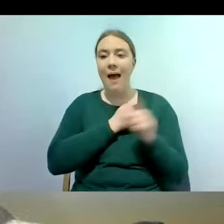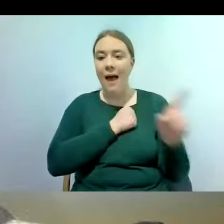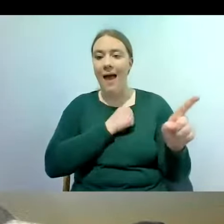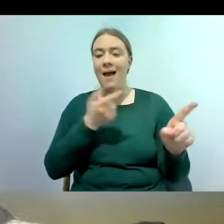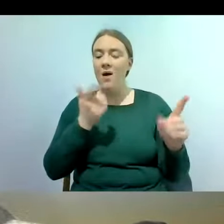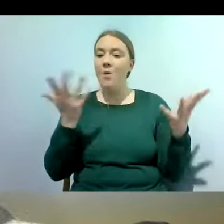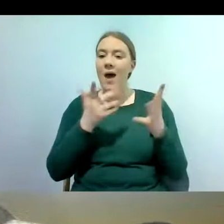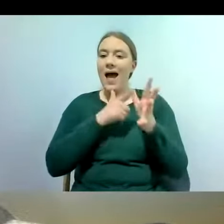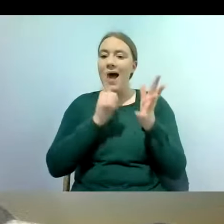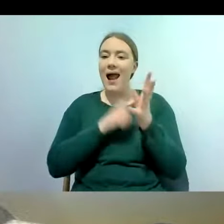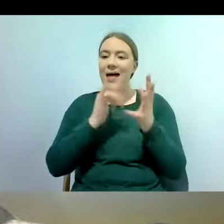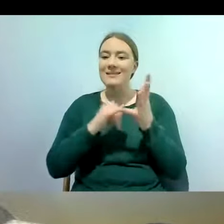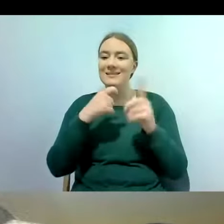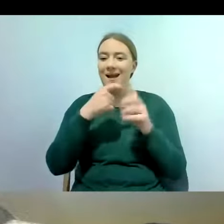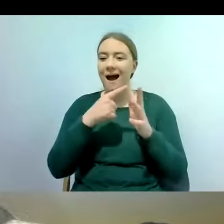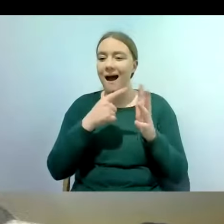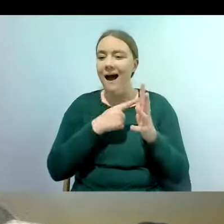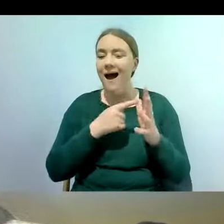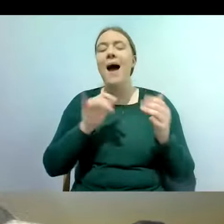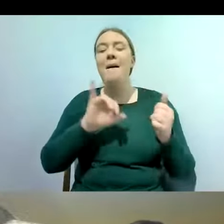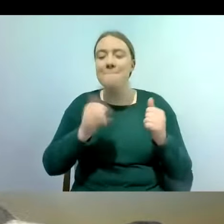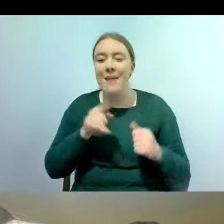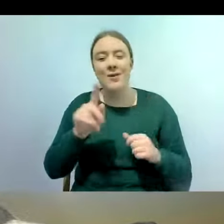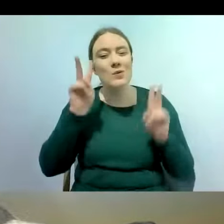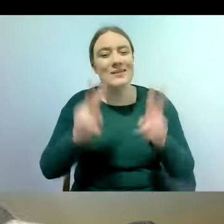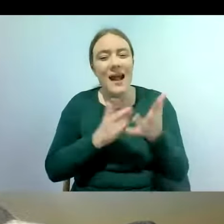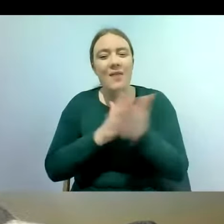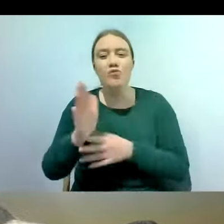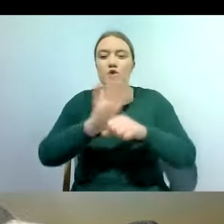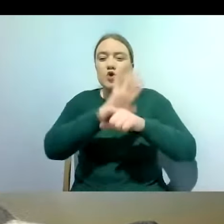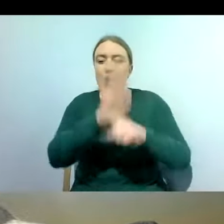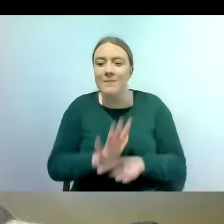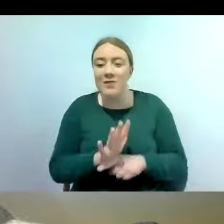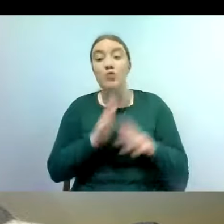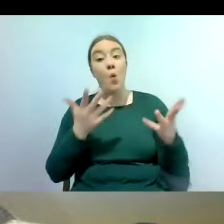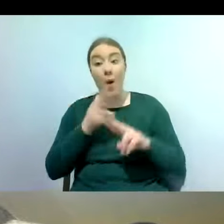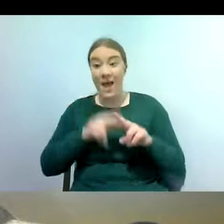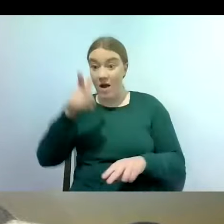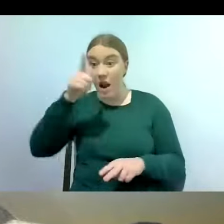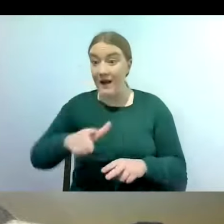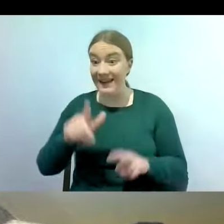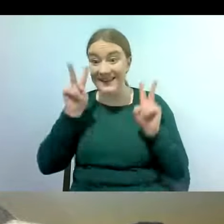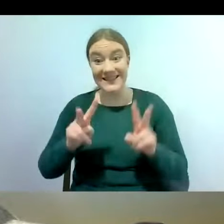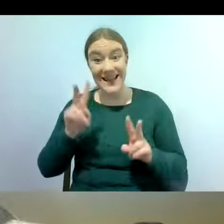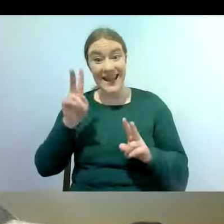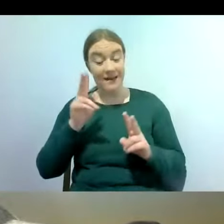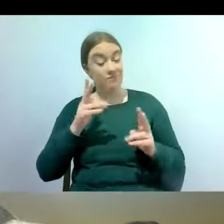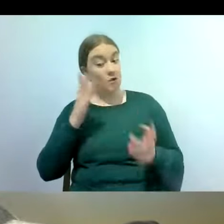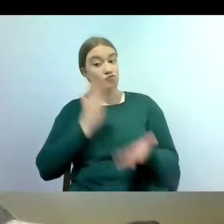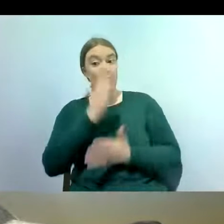seen in nature documentaries or if you're very lucky in person and it signifies the abundance